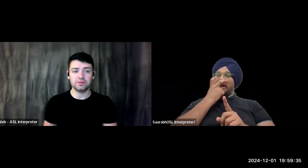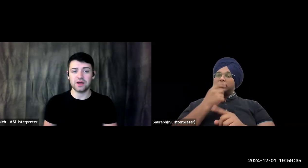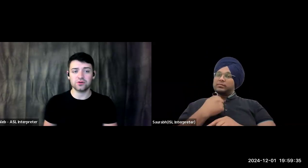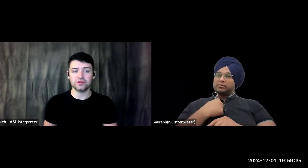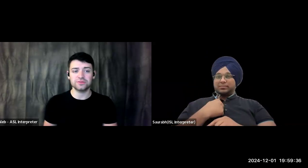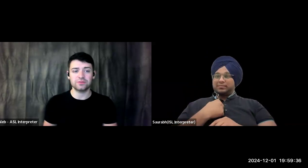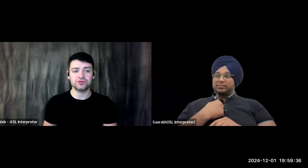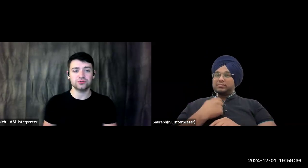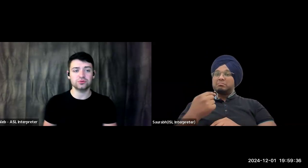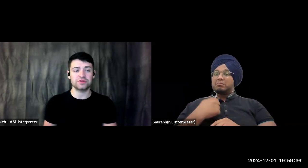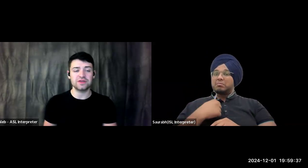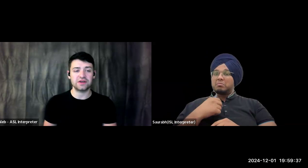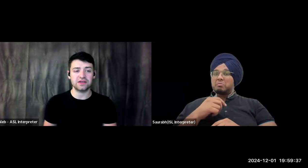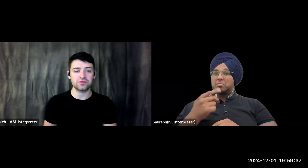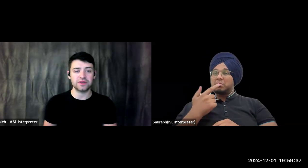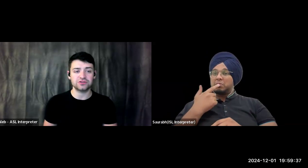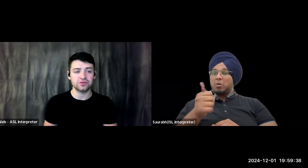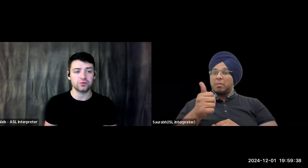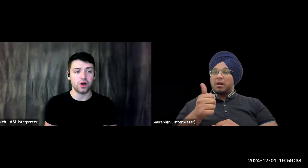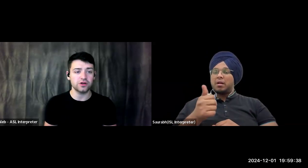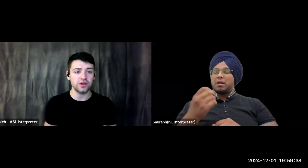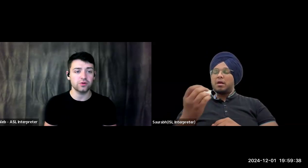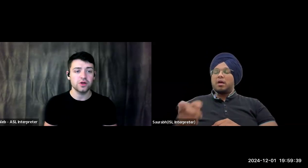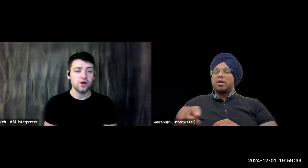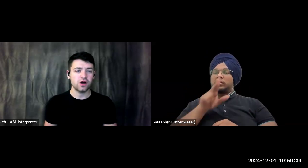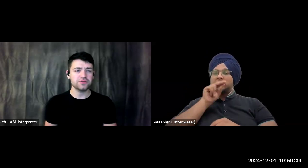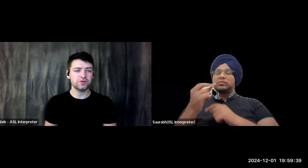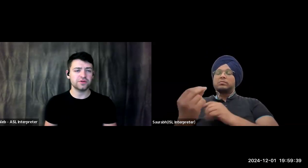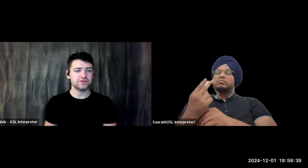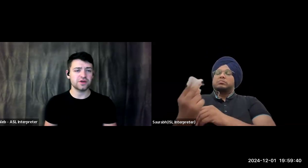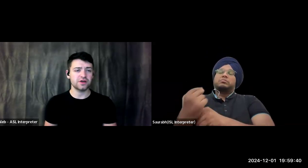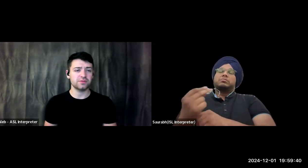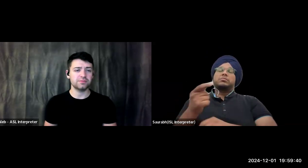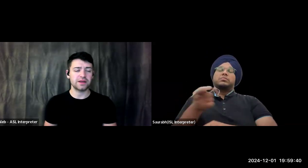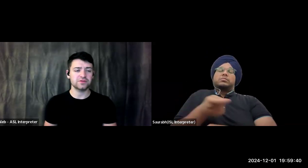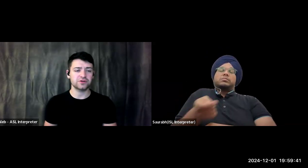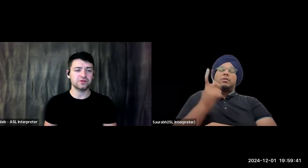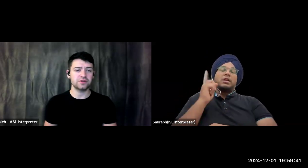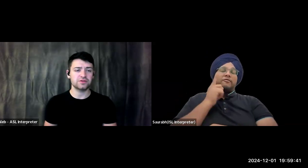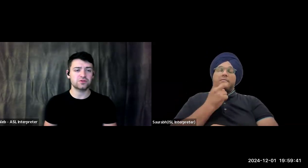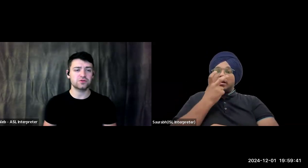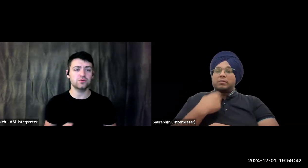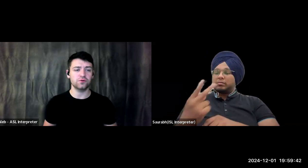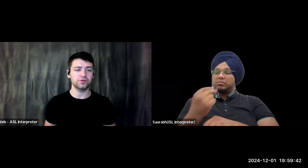am not going to be able to receive any information through audio. Also, my concern is